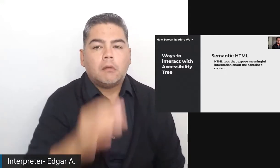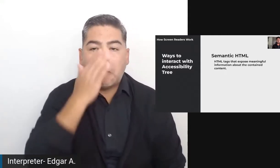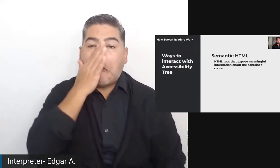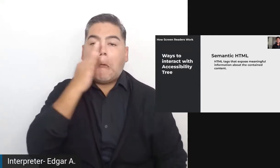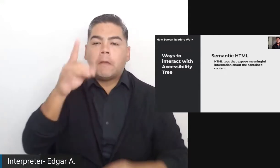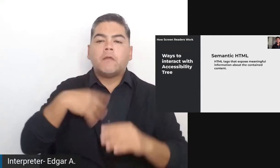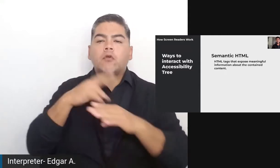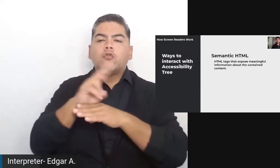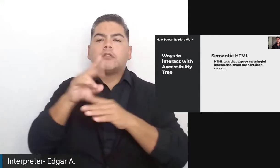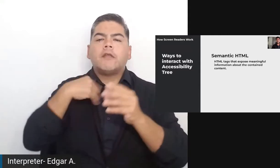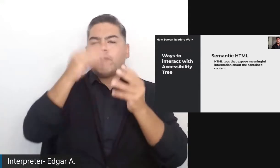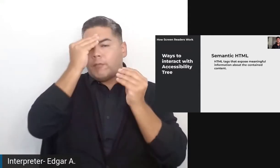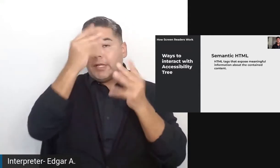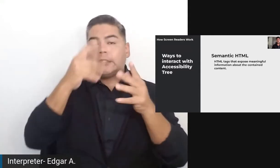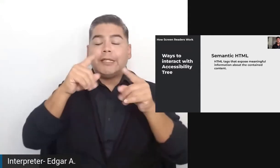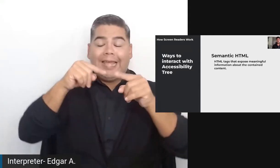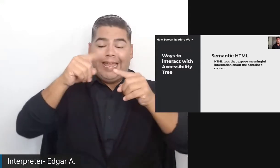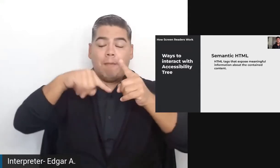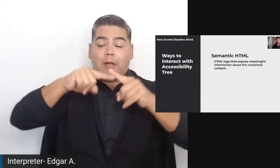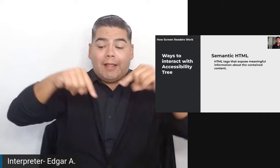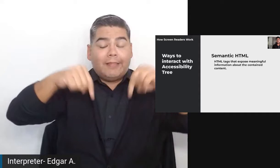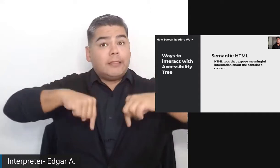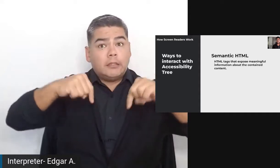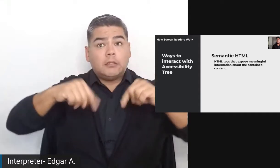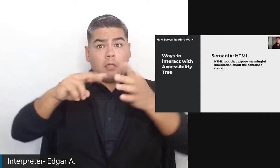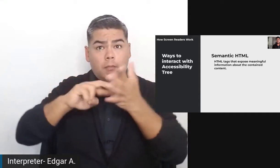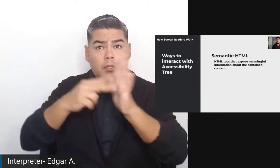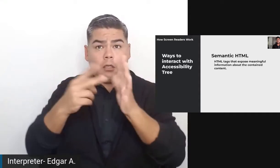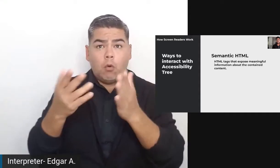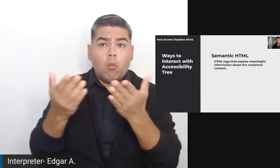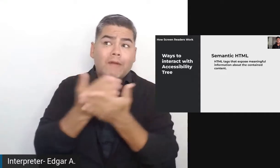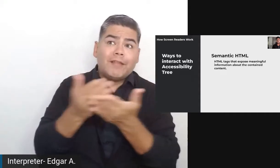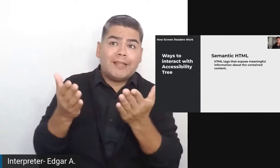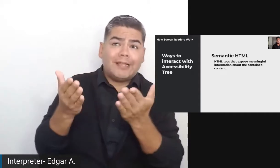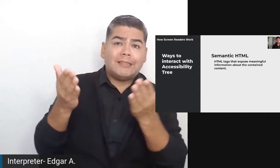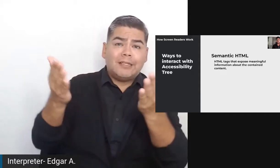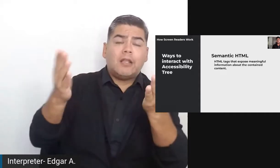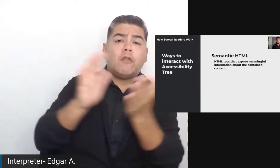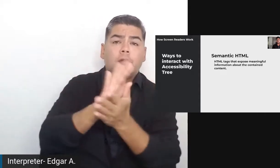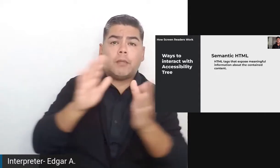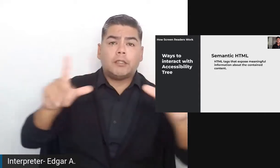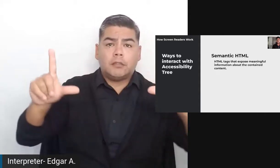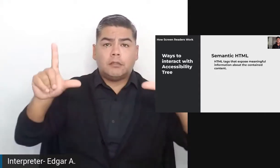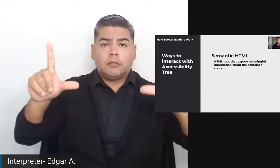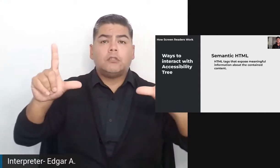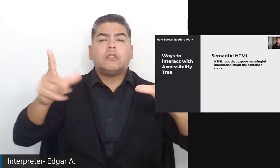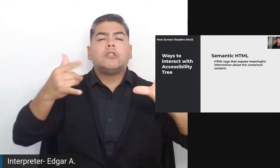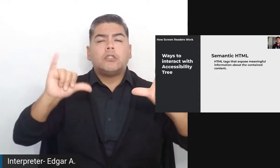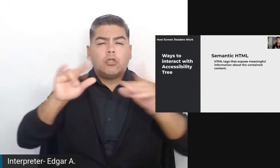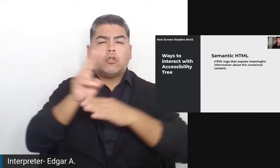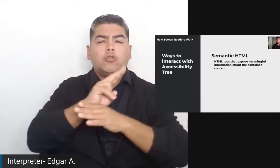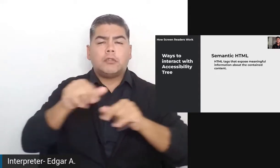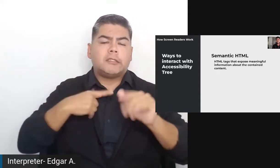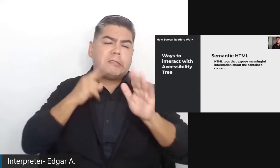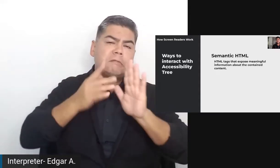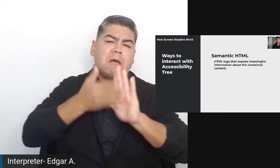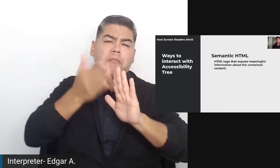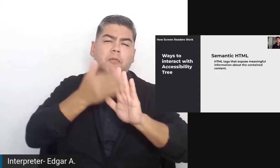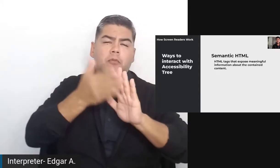This means that in order to render some of the contact on the page you will be using the most optimal tag that can represent that information.